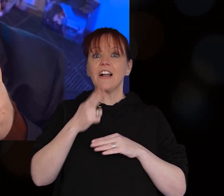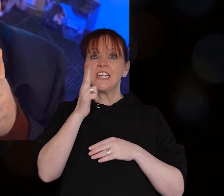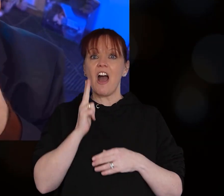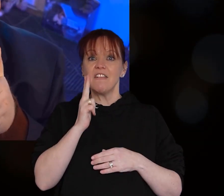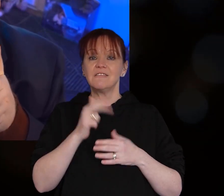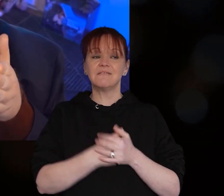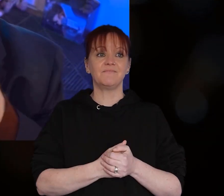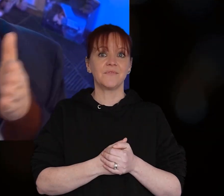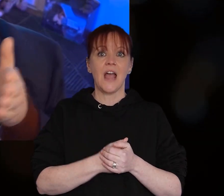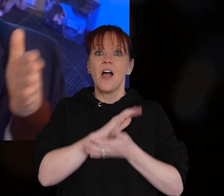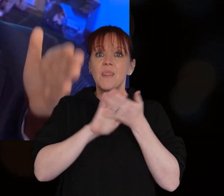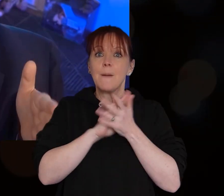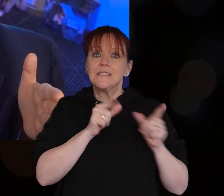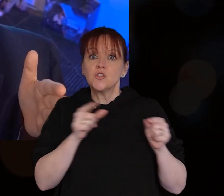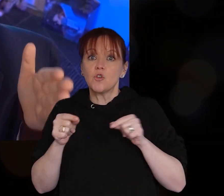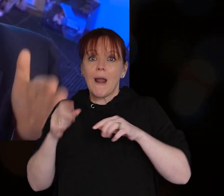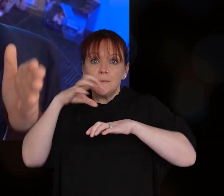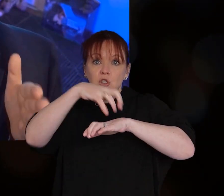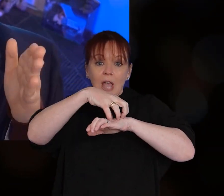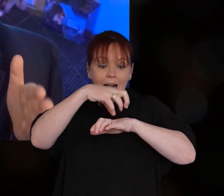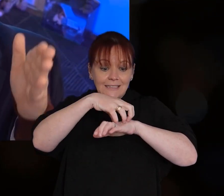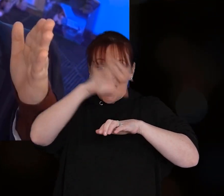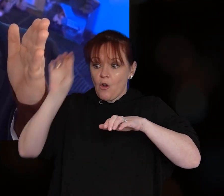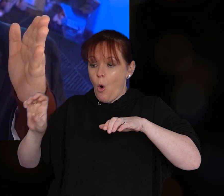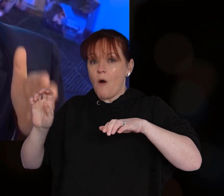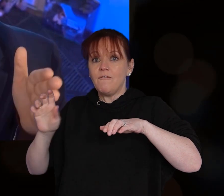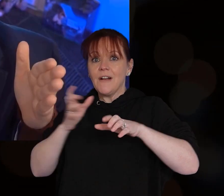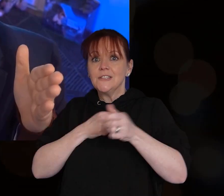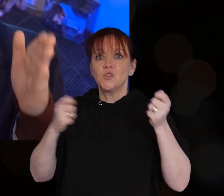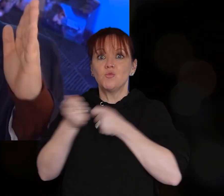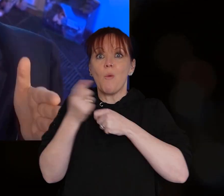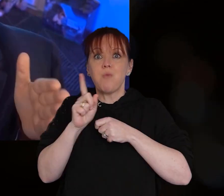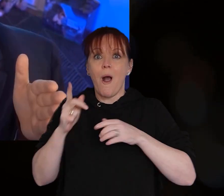and swaps the crab shell for a realistically sized Glock!